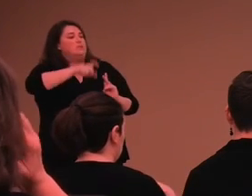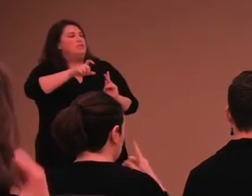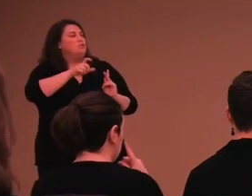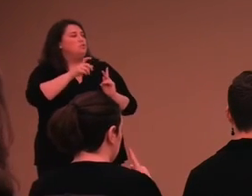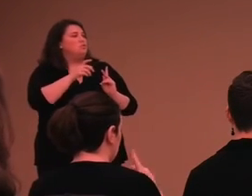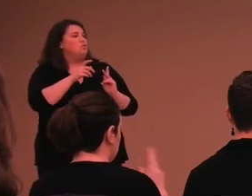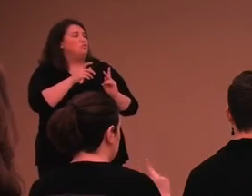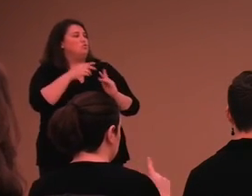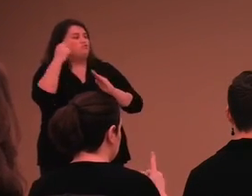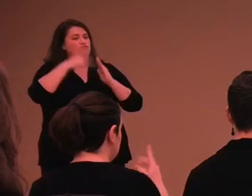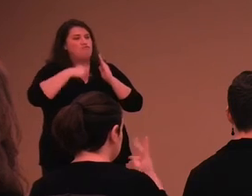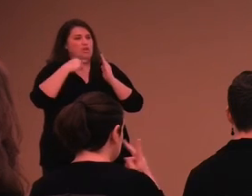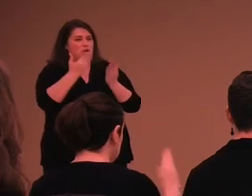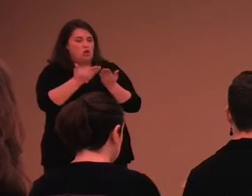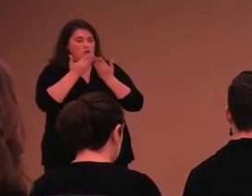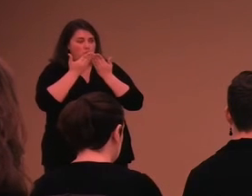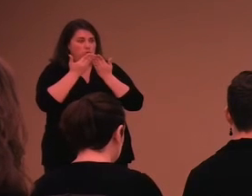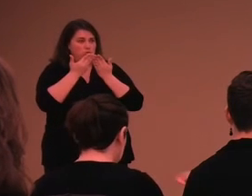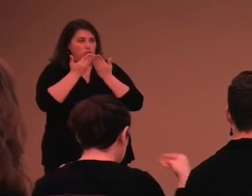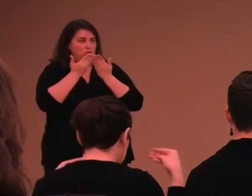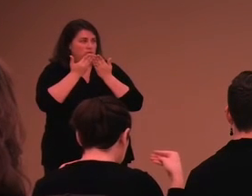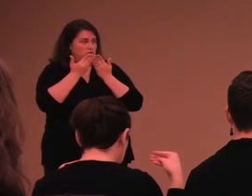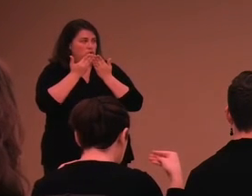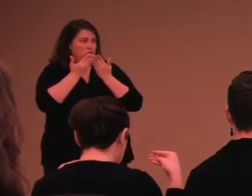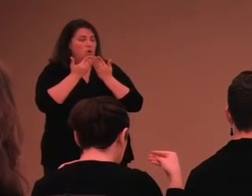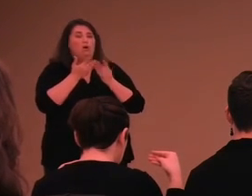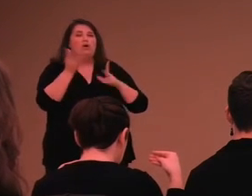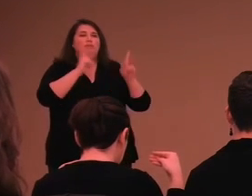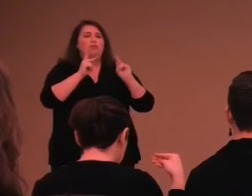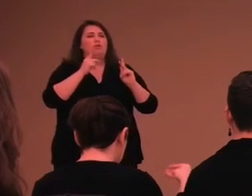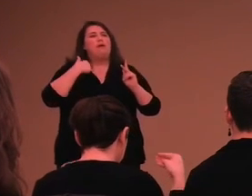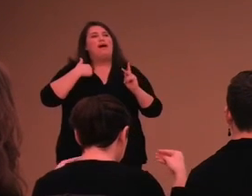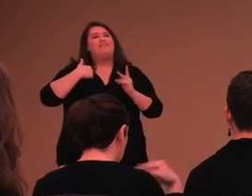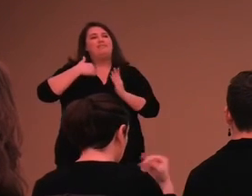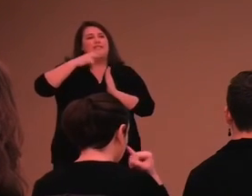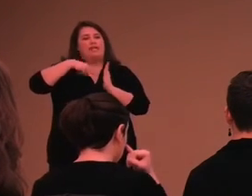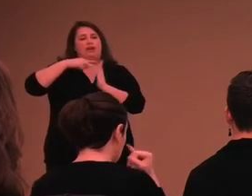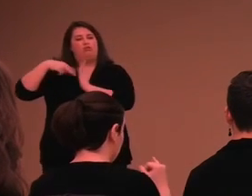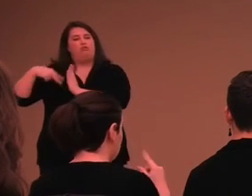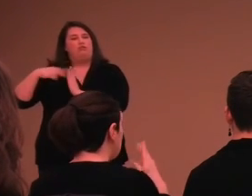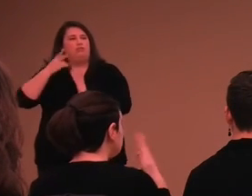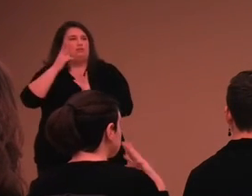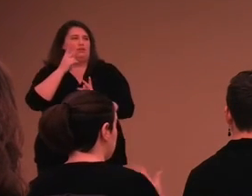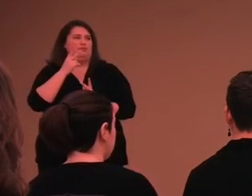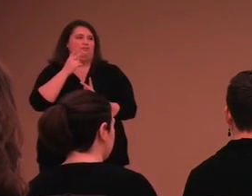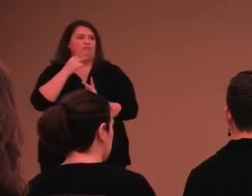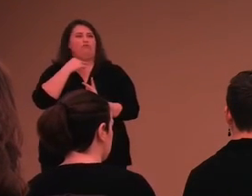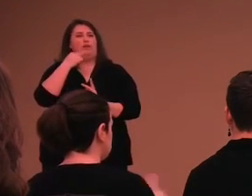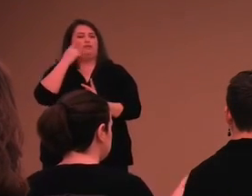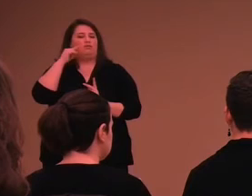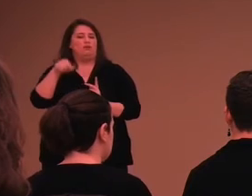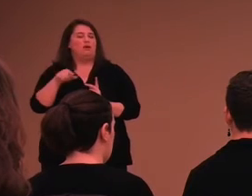Read close to their eyes like this or people that have the visual scanners that can read So we had quite a bit of debates with our